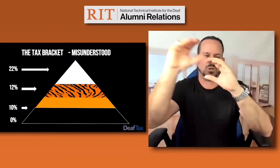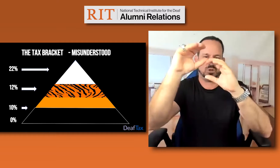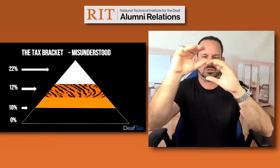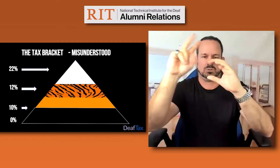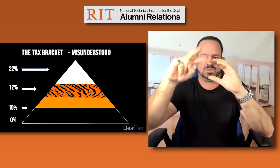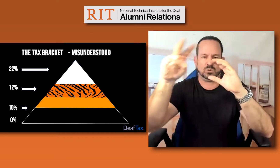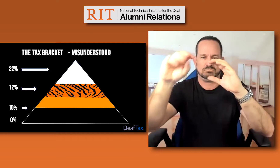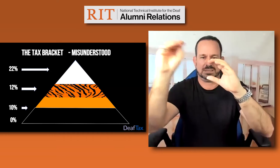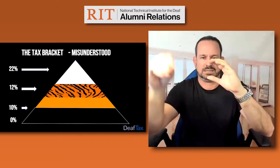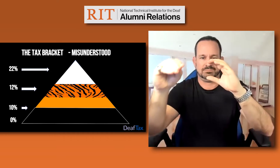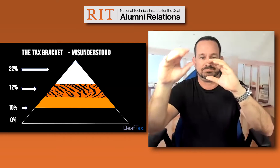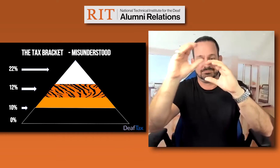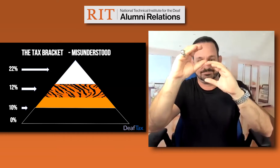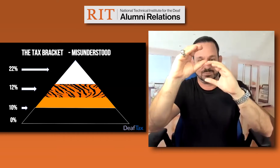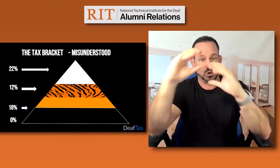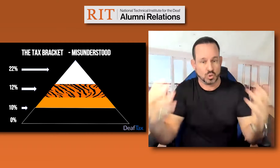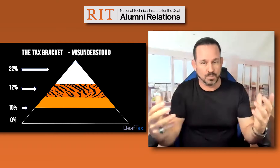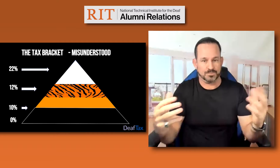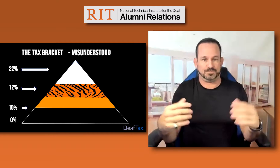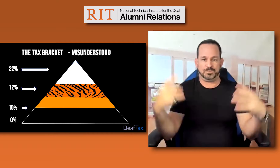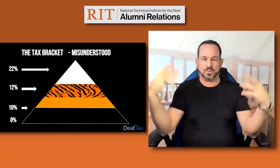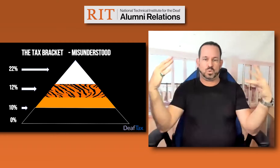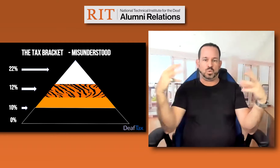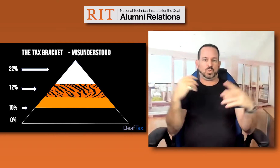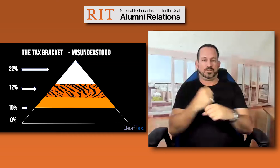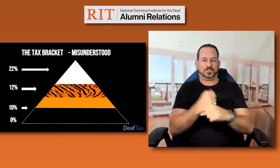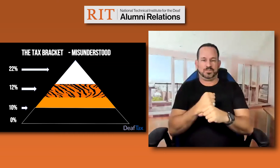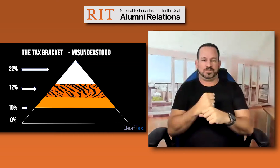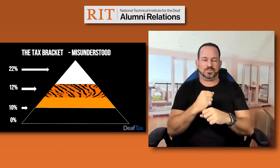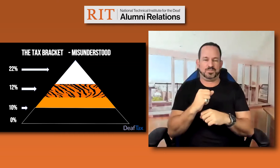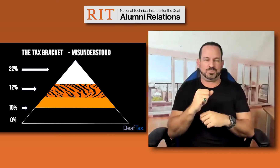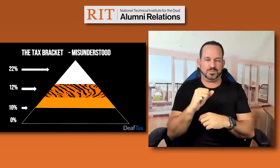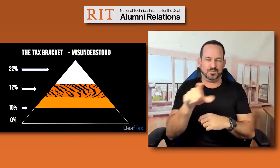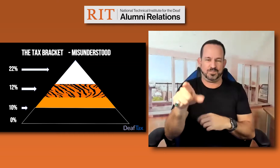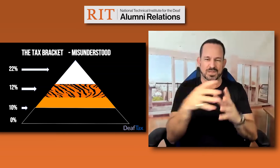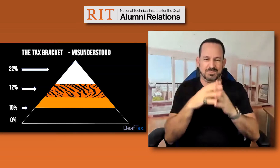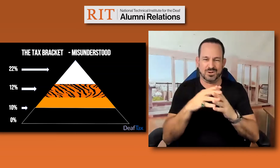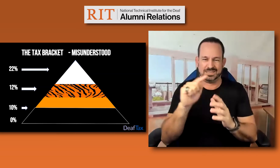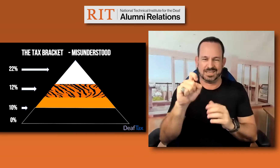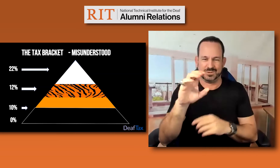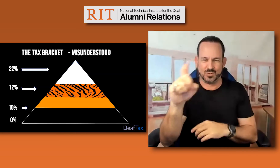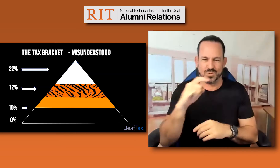has the 10% payment. Then if you earn more than that, you get to the 12%.